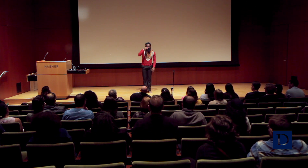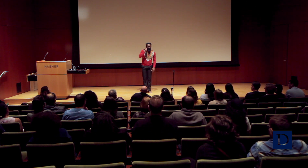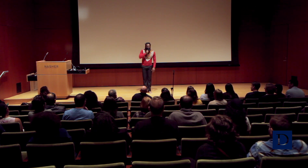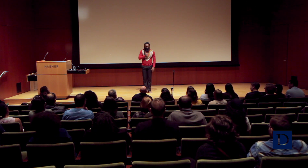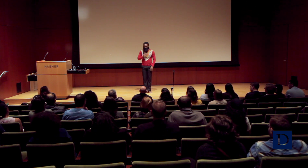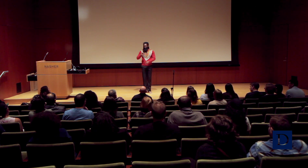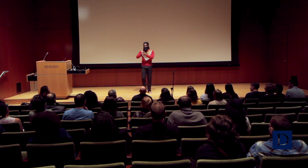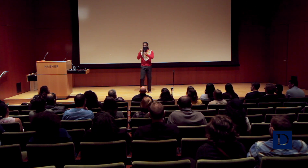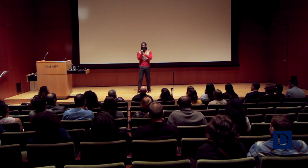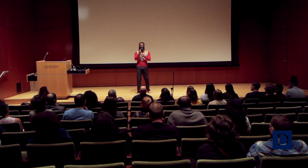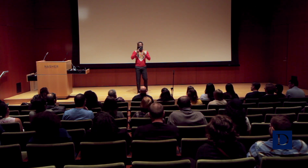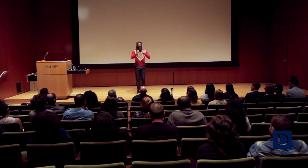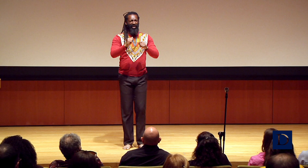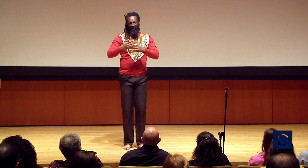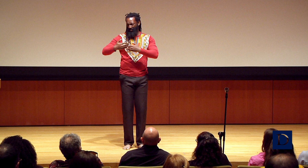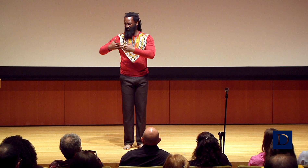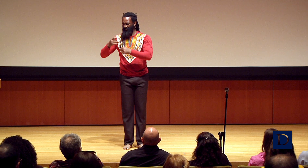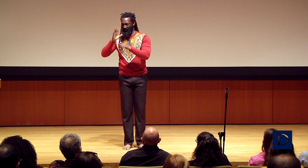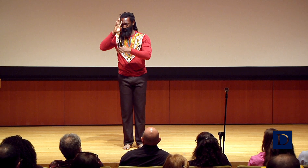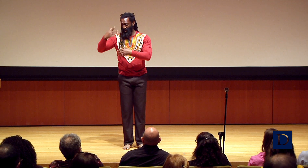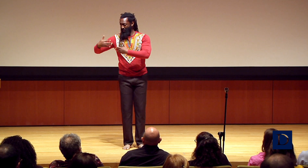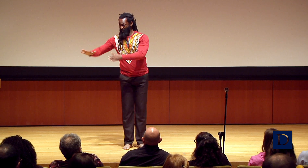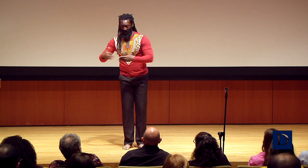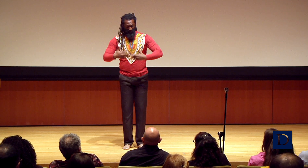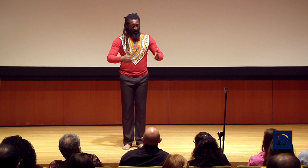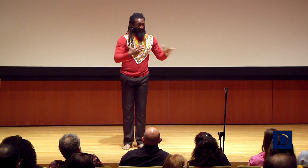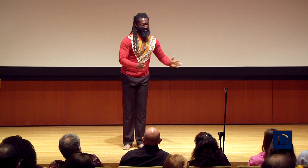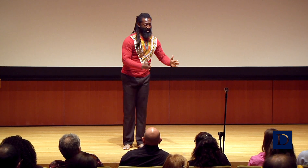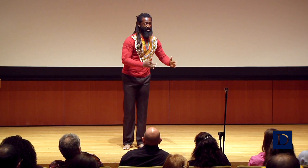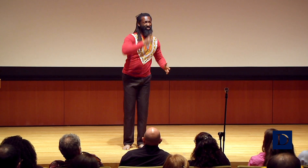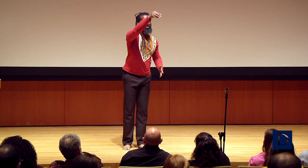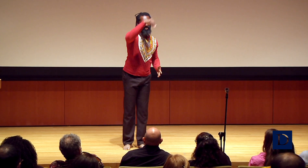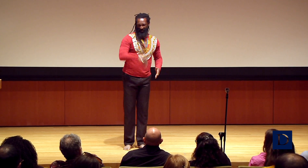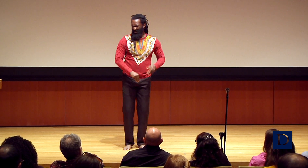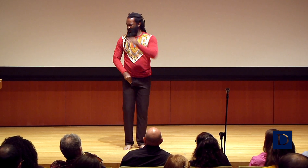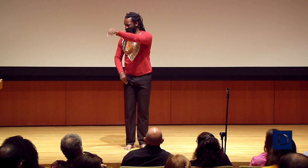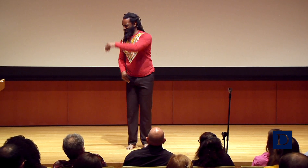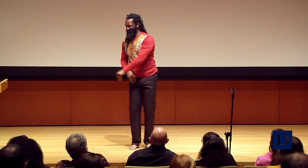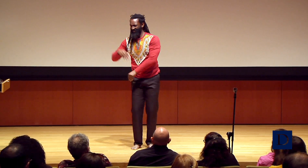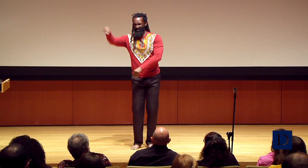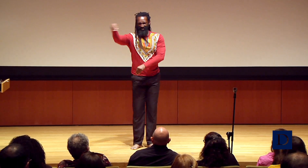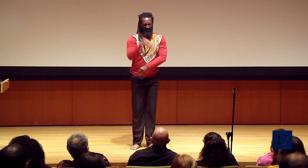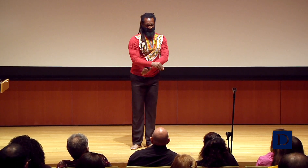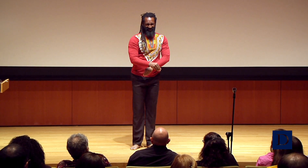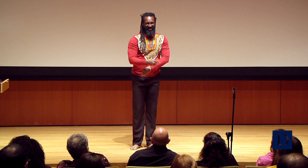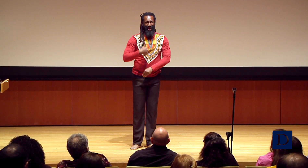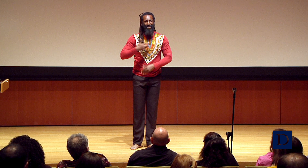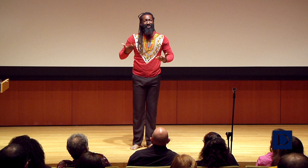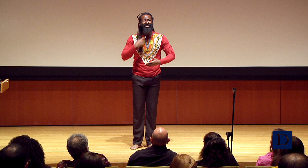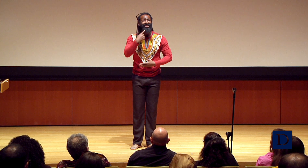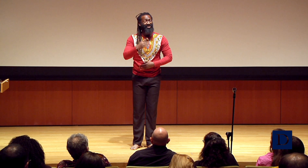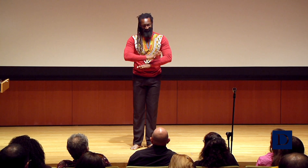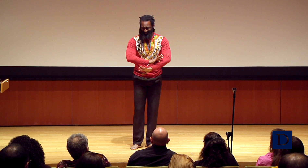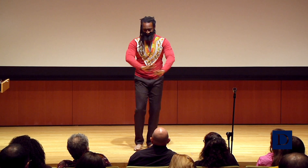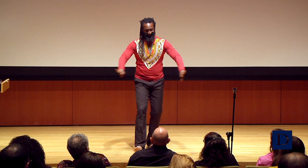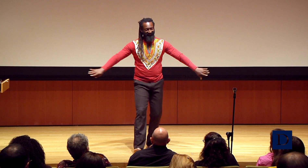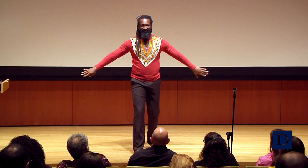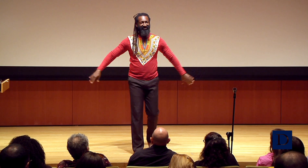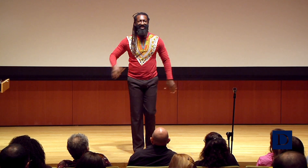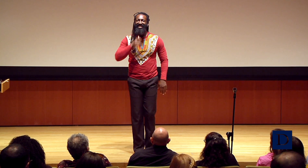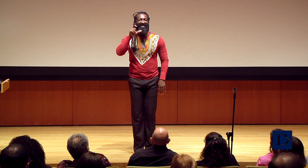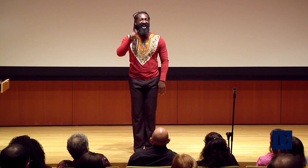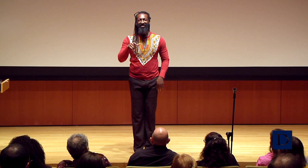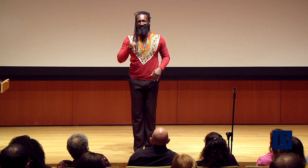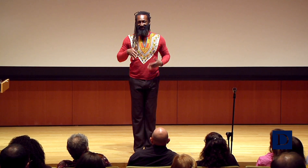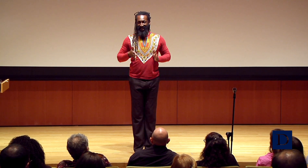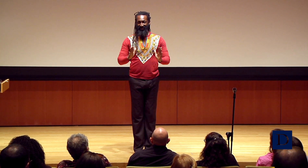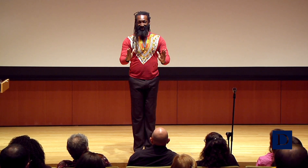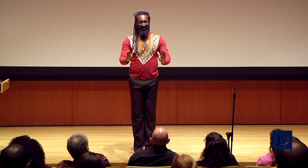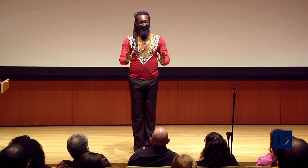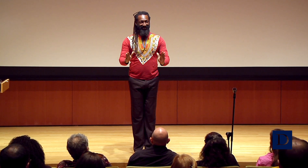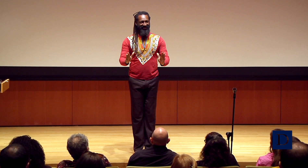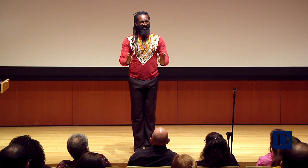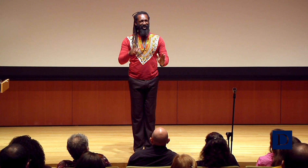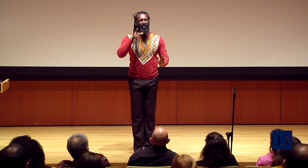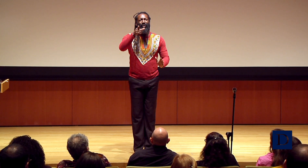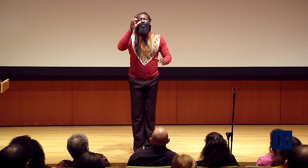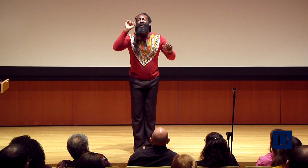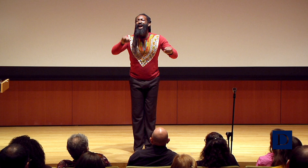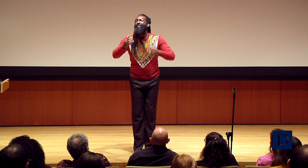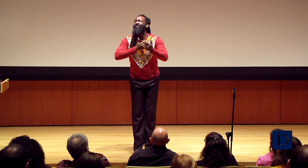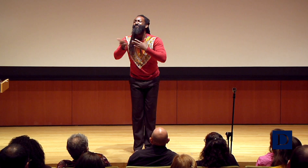Men, women, girls, boys. We have to try to imagine and not put people in those boxes. I’m here to tell you those boxes need to go away. It does not have to be that way.